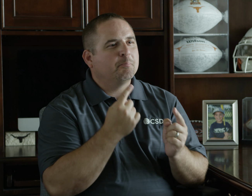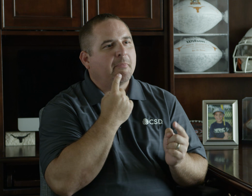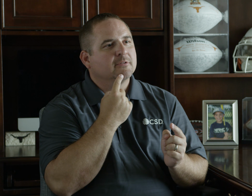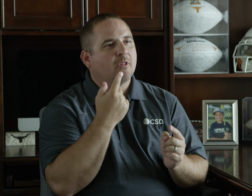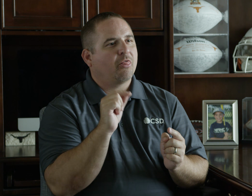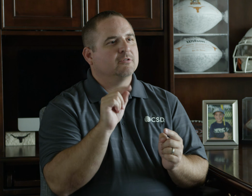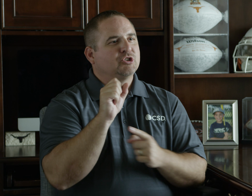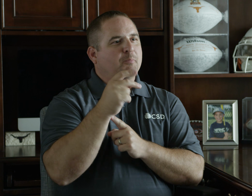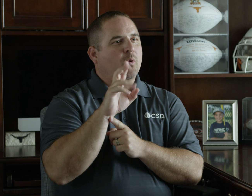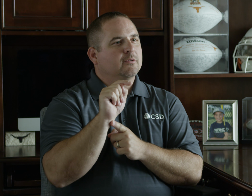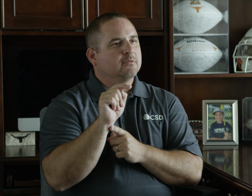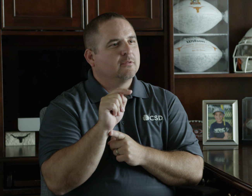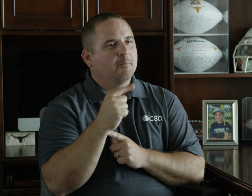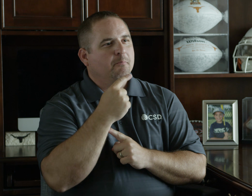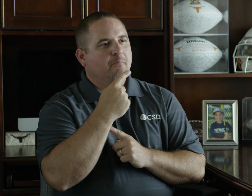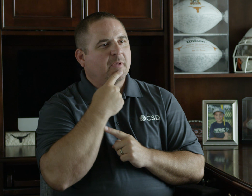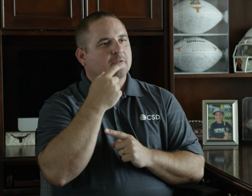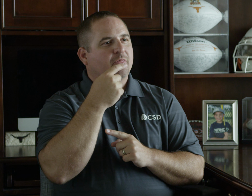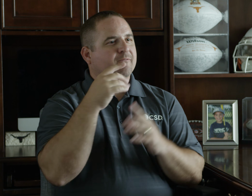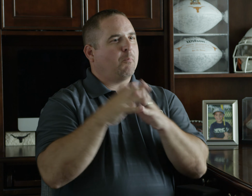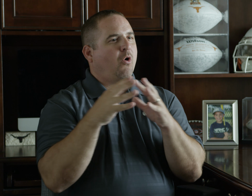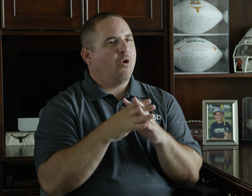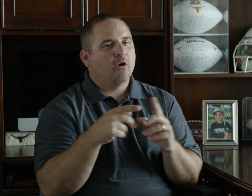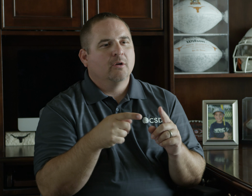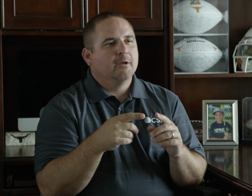I missed the sport, I missed football.